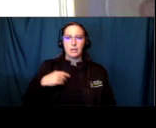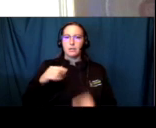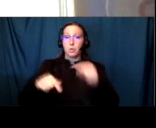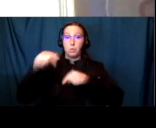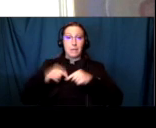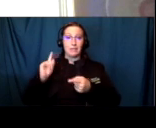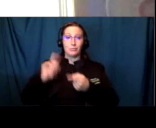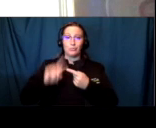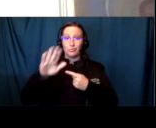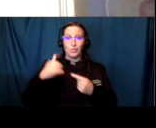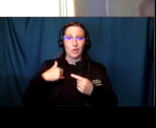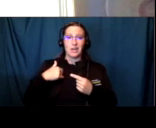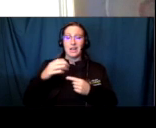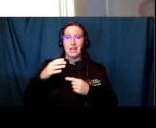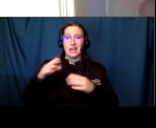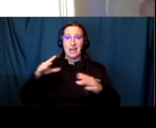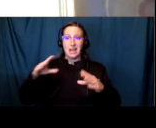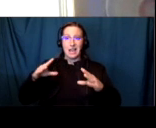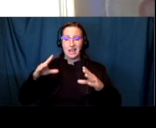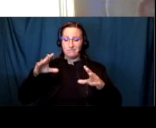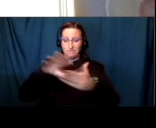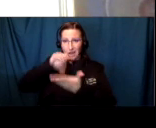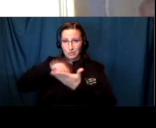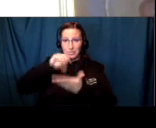and look at their checklist. Look at the integrated scales of development